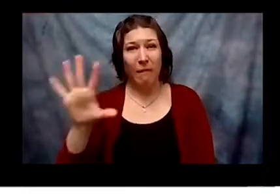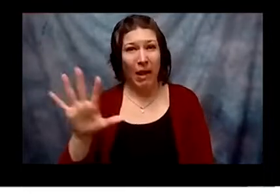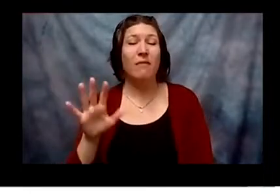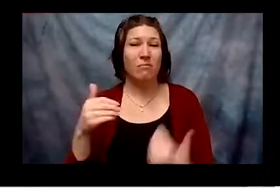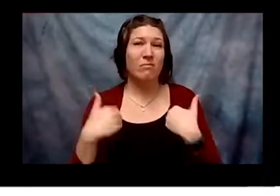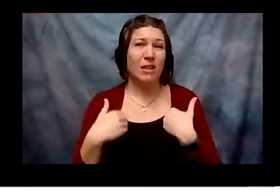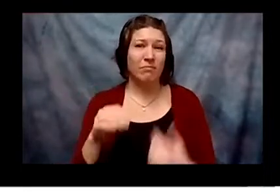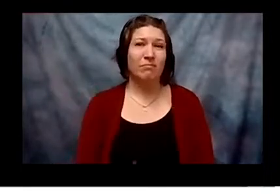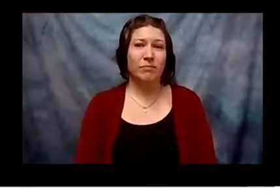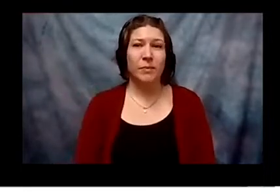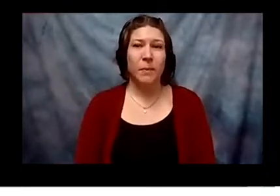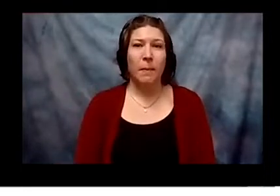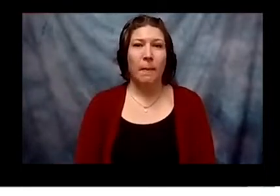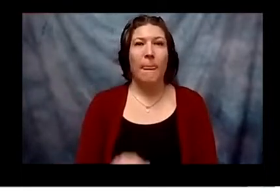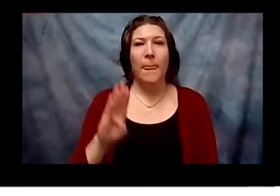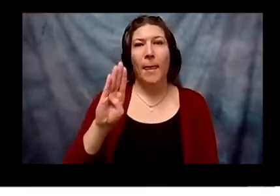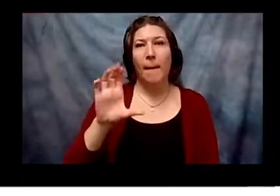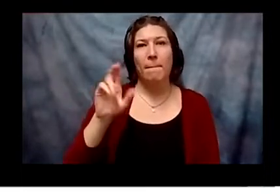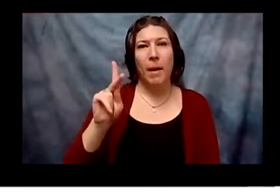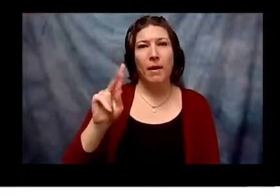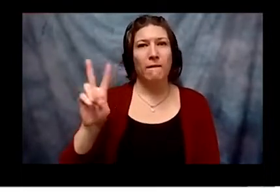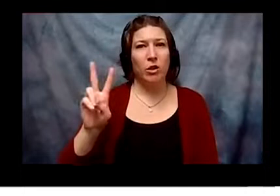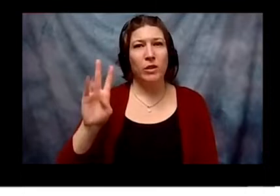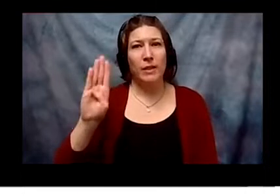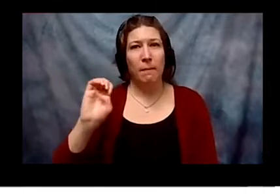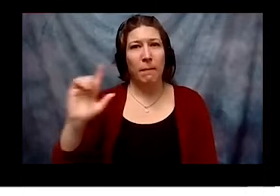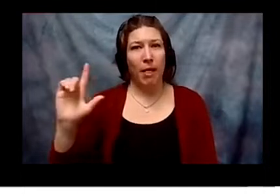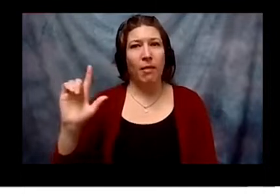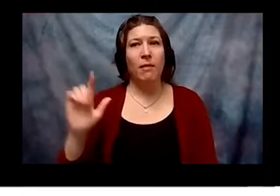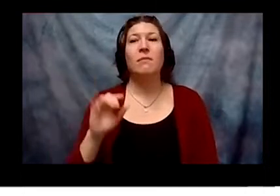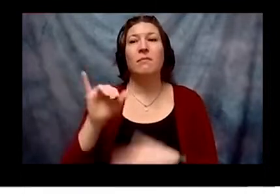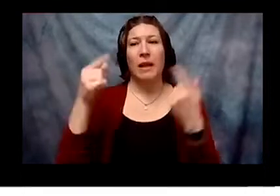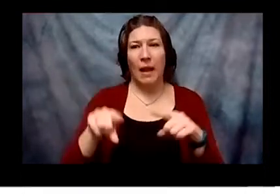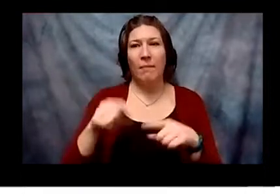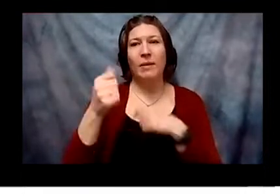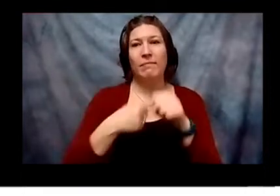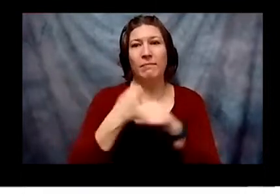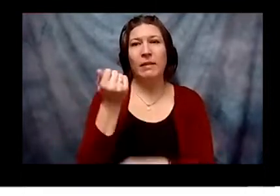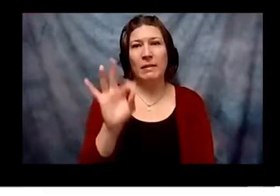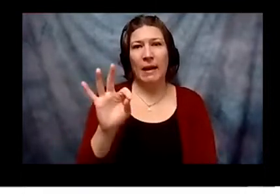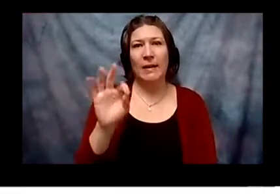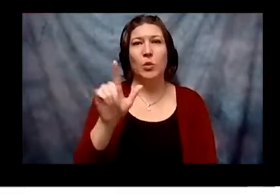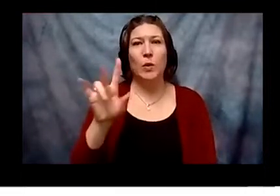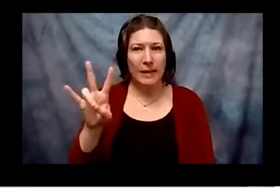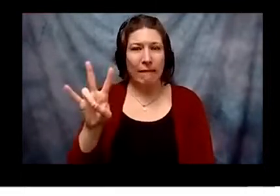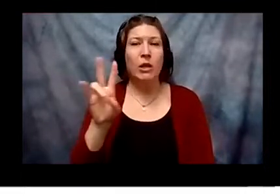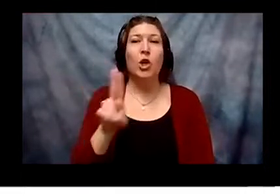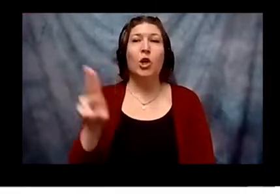Buck versus Bell is the 1927 US Supreme Court ruling that forced